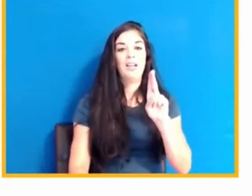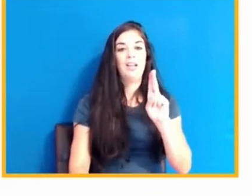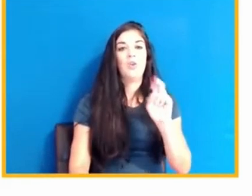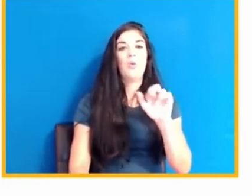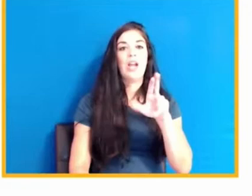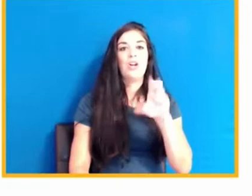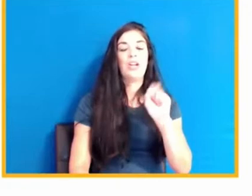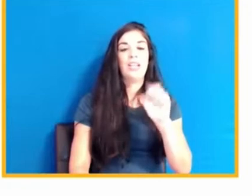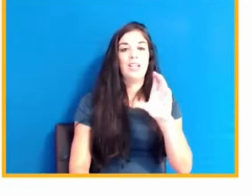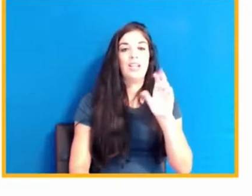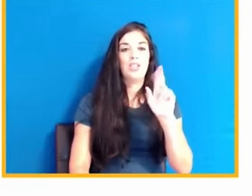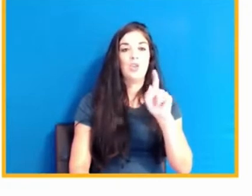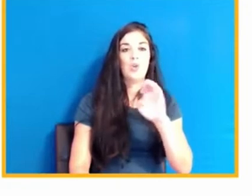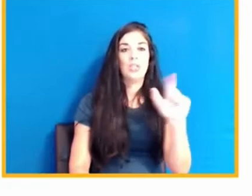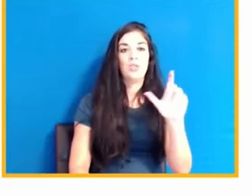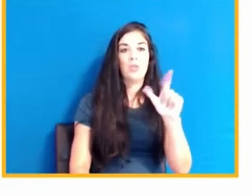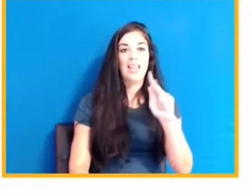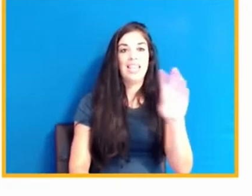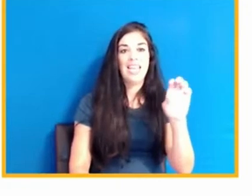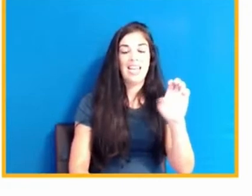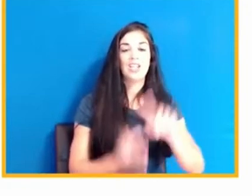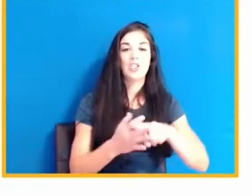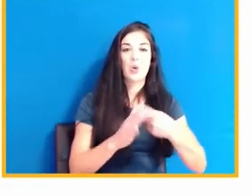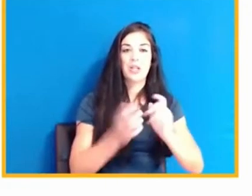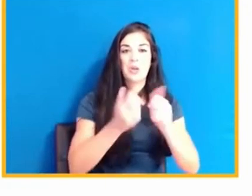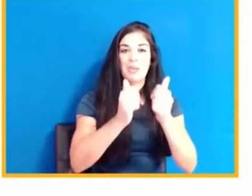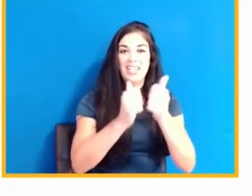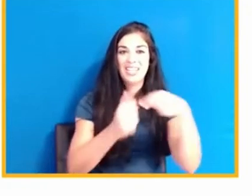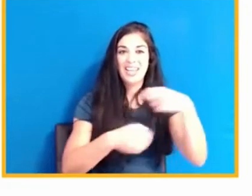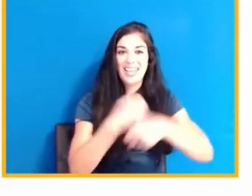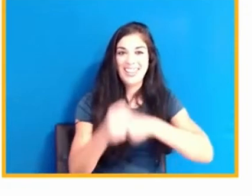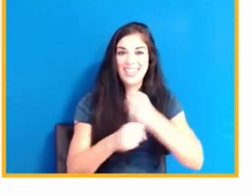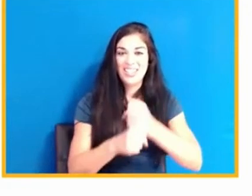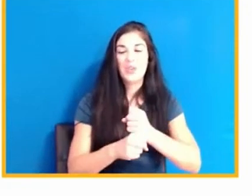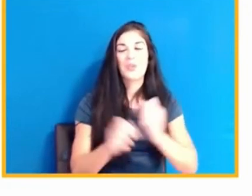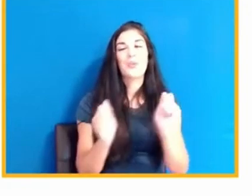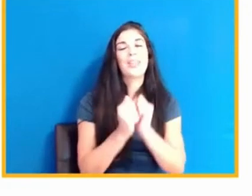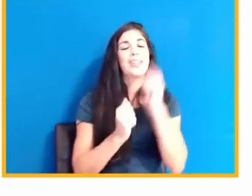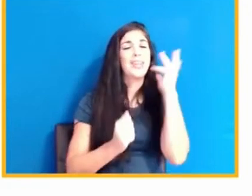starting off our competition this year with, not again just only a beautiful message but a